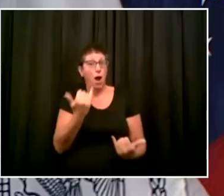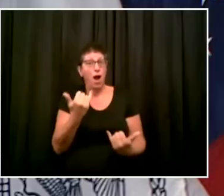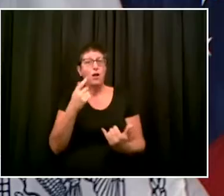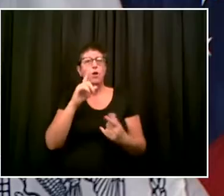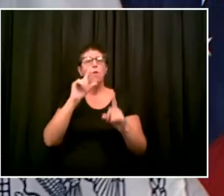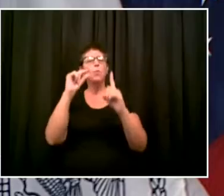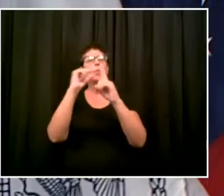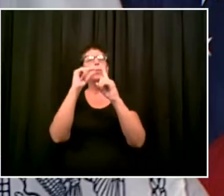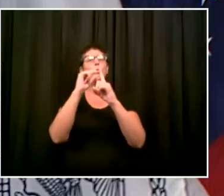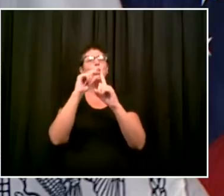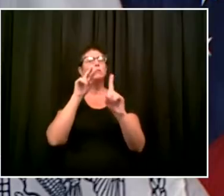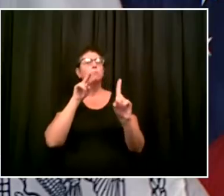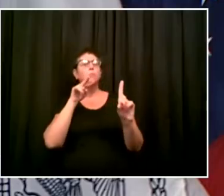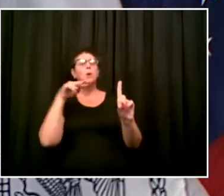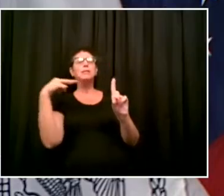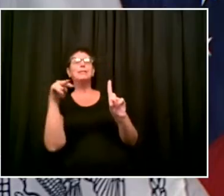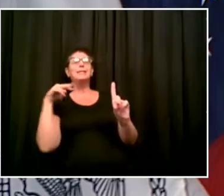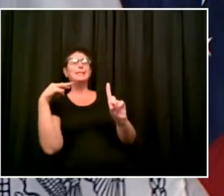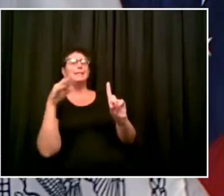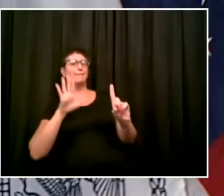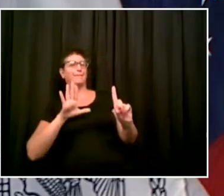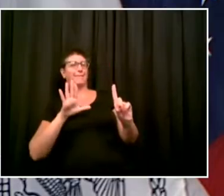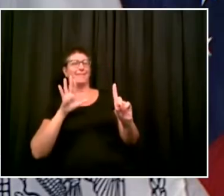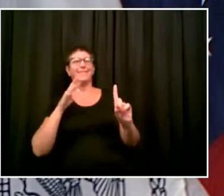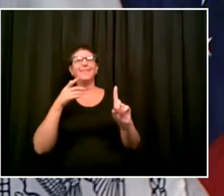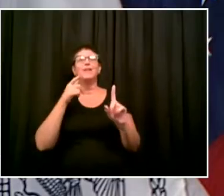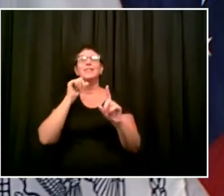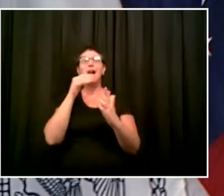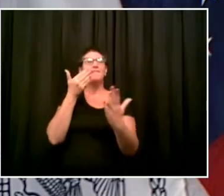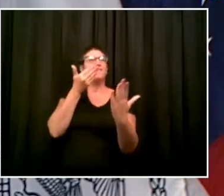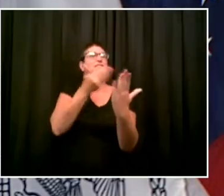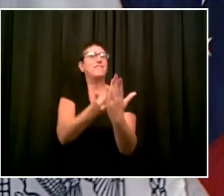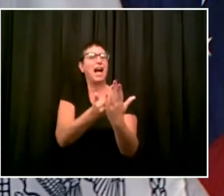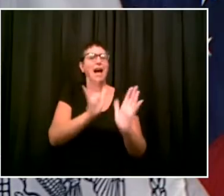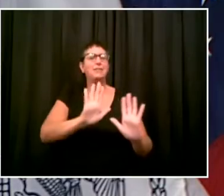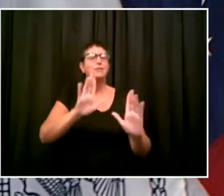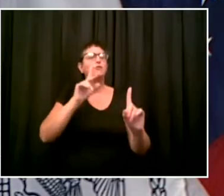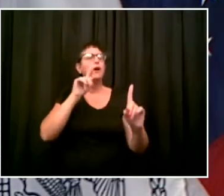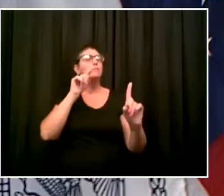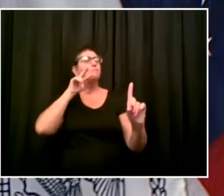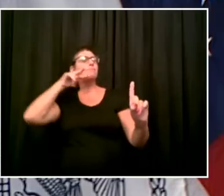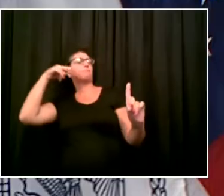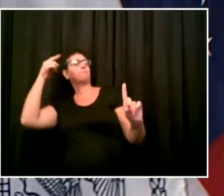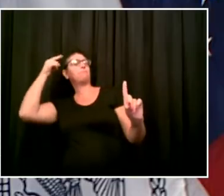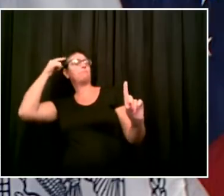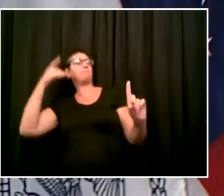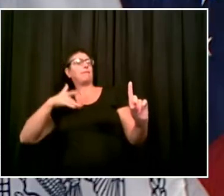THE POLICE ARE NOT THERE FOR PELEOP. > >MARCIA, I THINK IT'S A REALLY IMPORTAT N QUESTIO AN,NI D WAT NTTO HANK YOU FOR UNDERLINING THE WORD PERCEPTION. YOU ARE